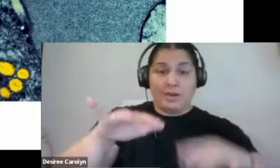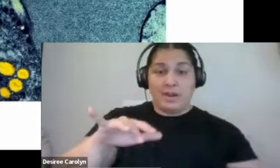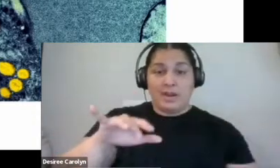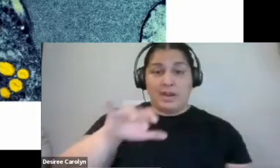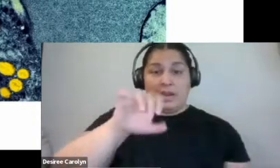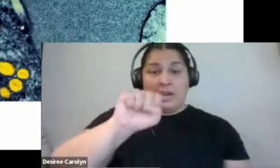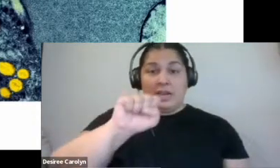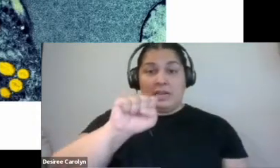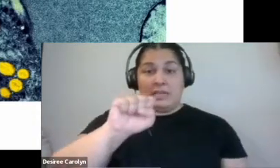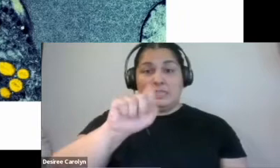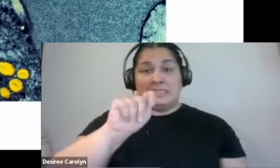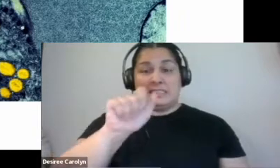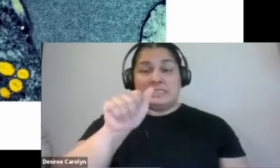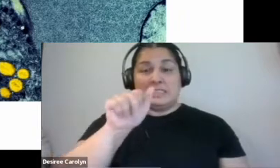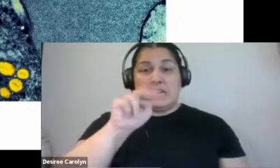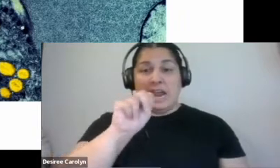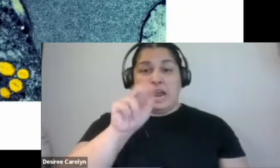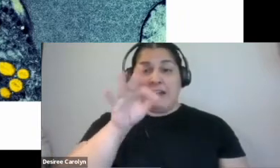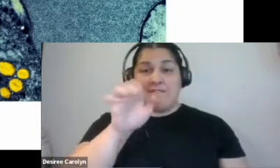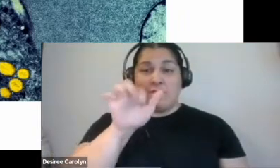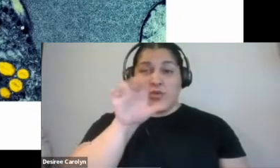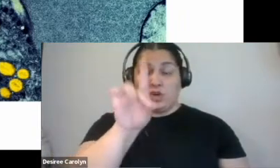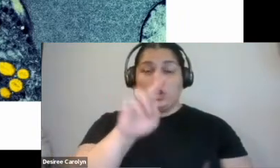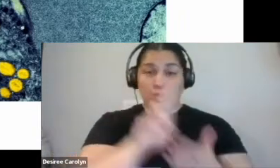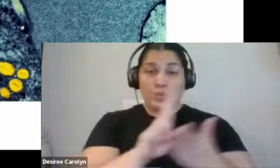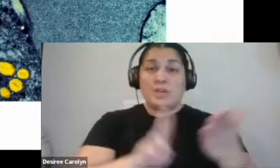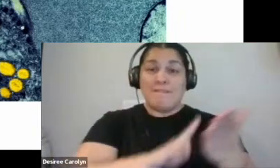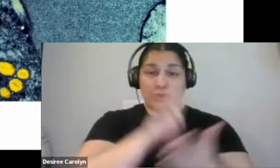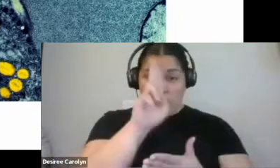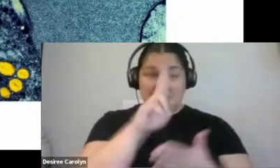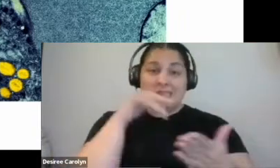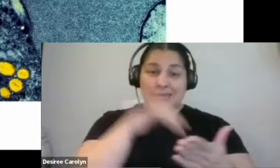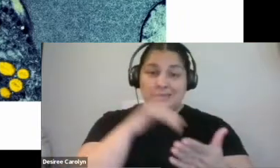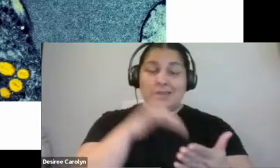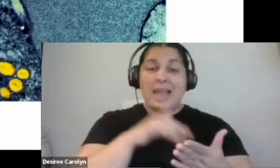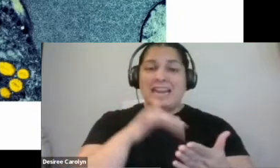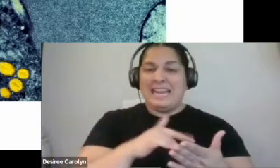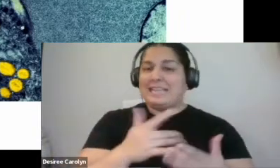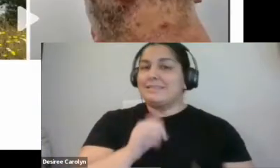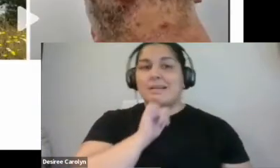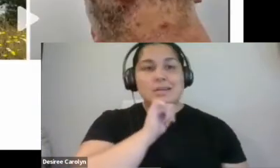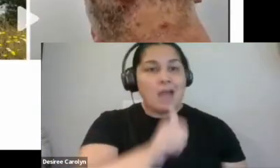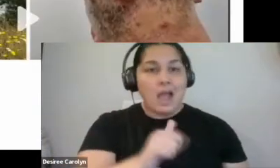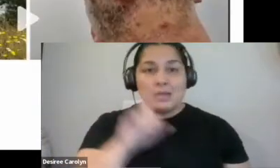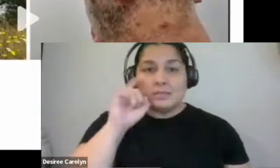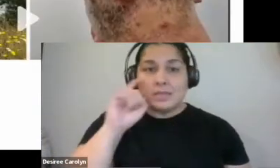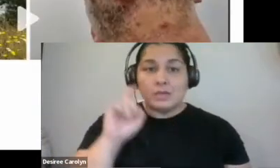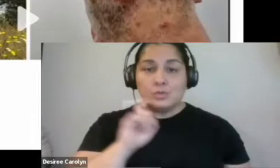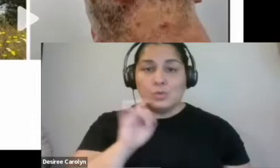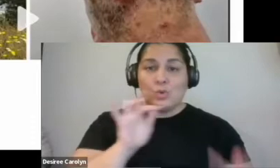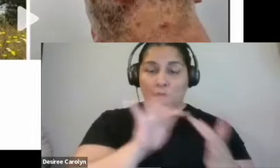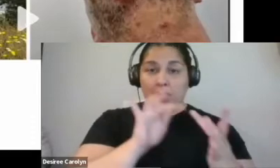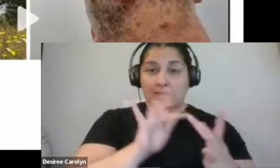contacts, the vast vast vast majority of cases as you know are sexual transmission